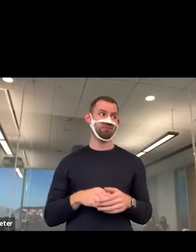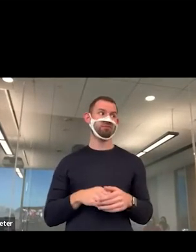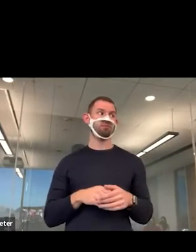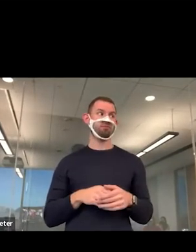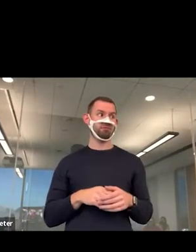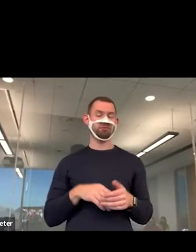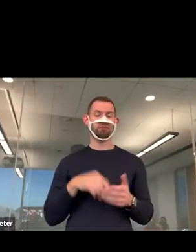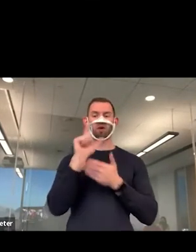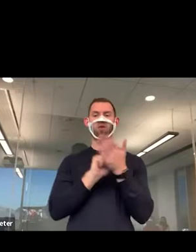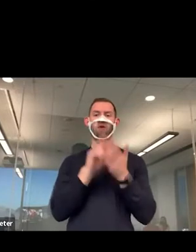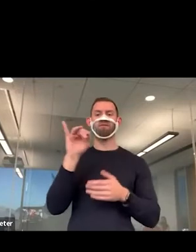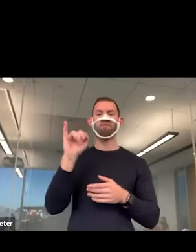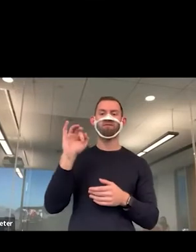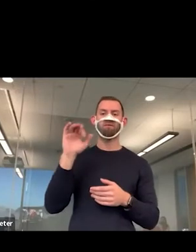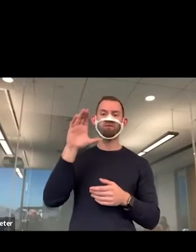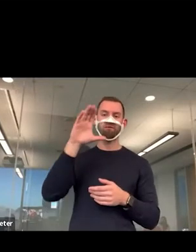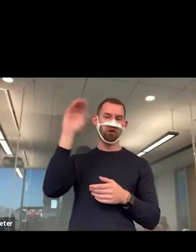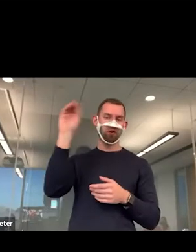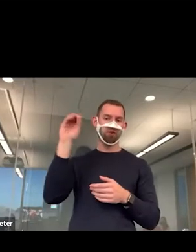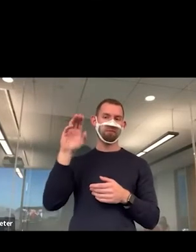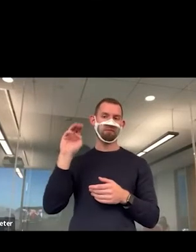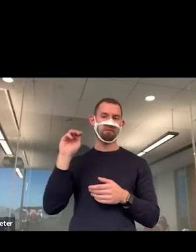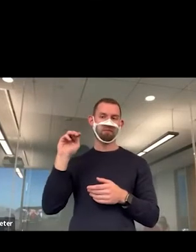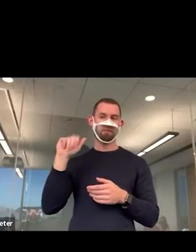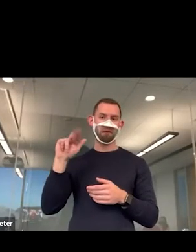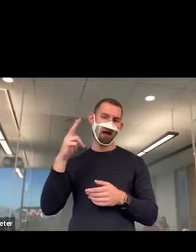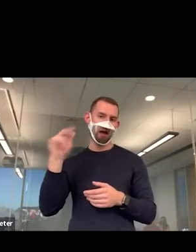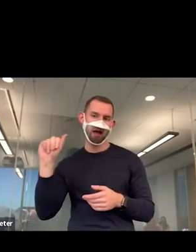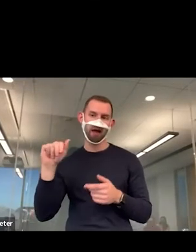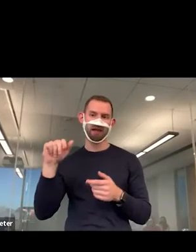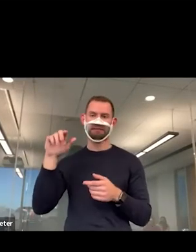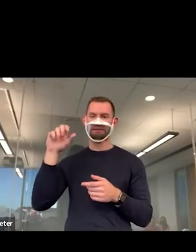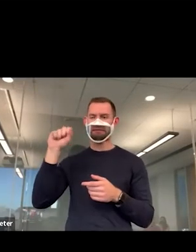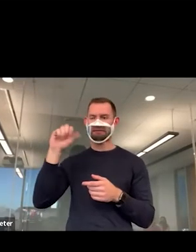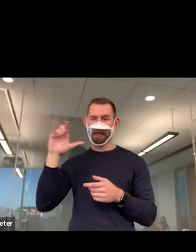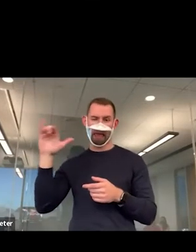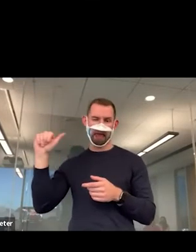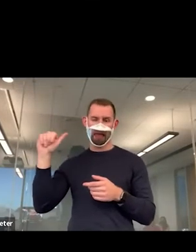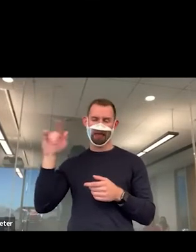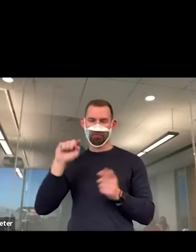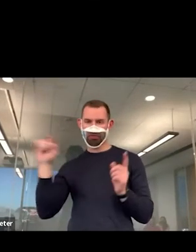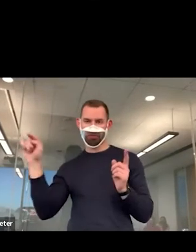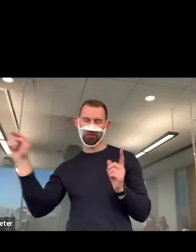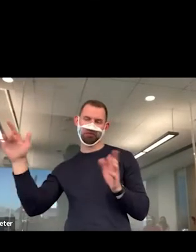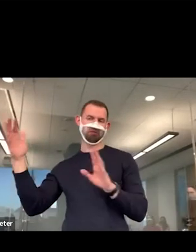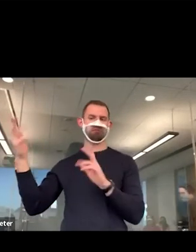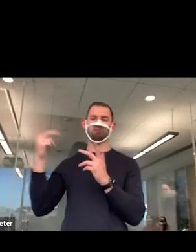slate i don't it's got about six other names they actually paid part it was fabulous it's a fabulous